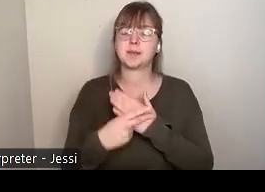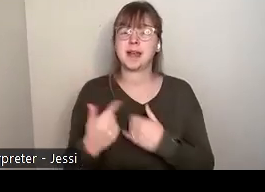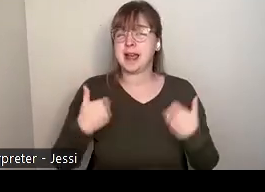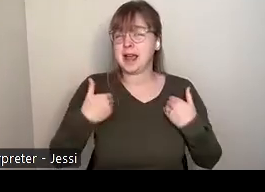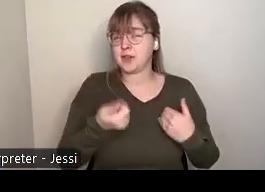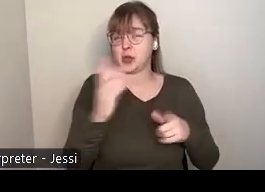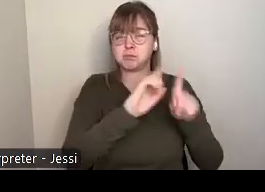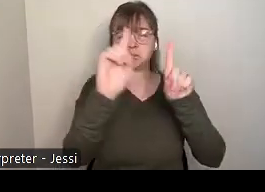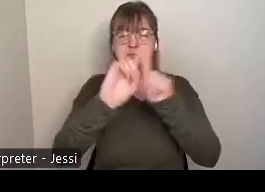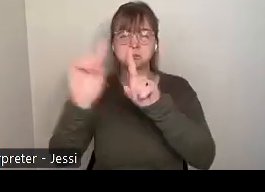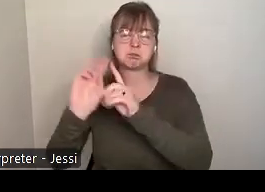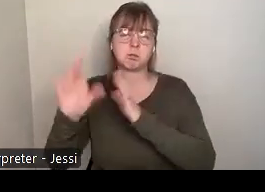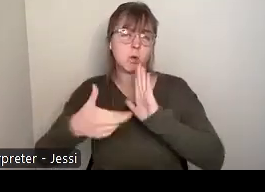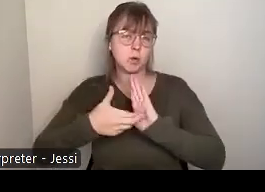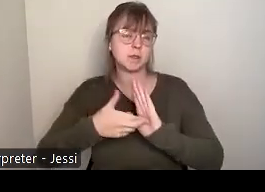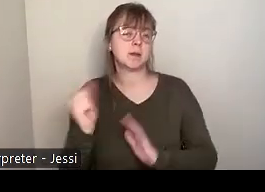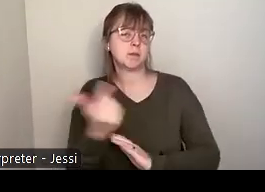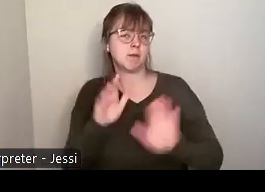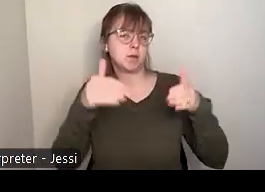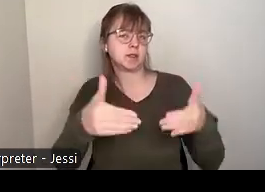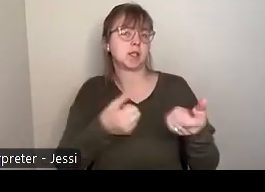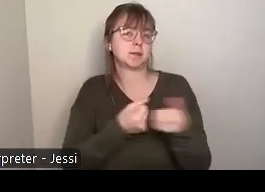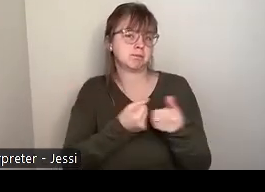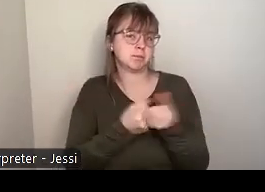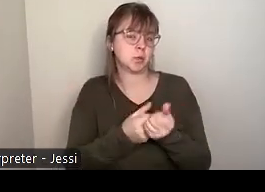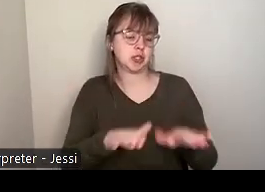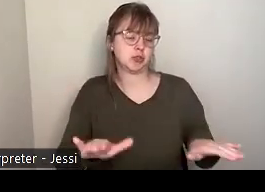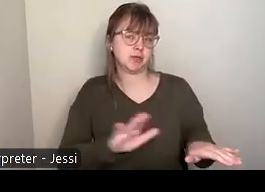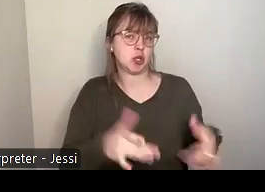on Early Childhood support that I'll share a little bit more during the course of our present